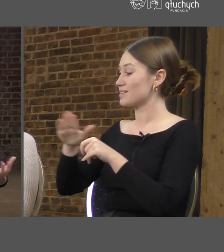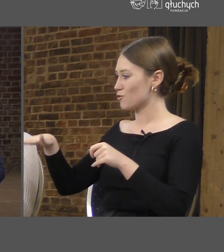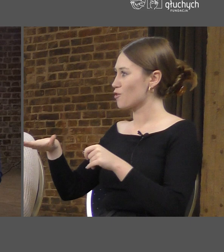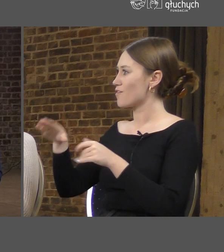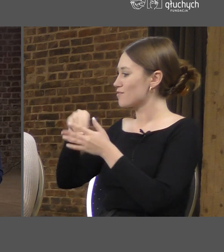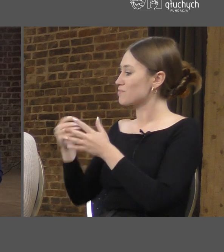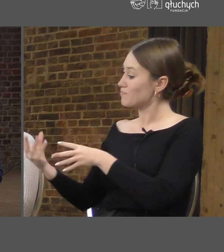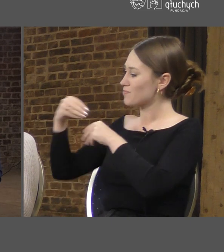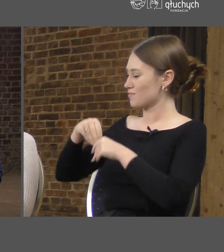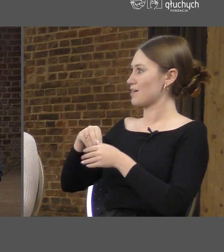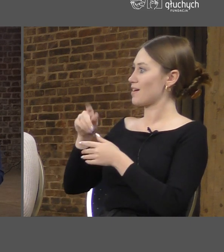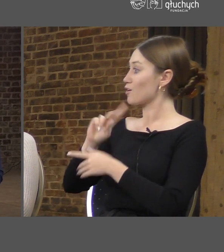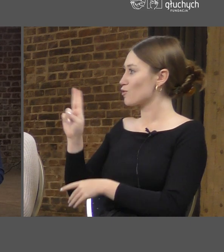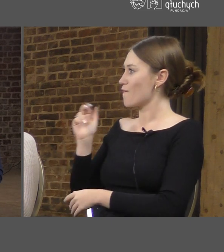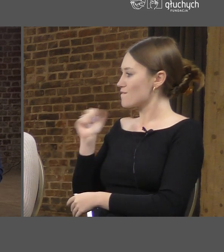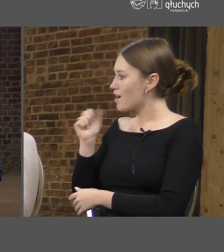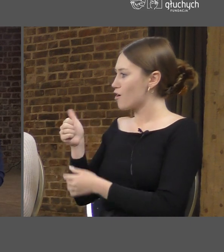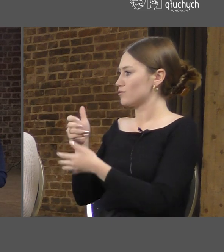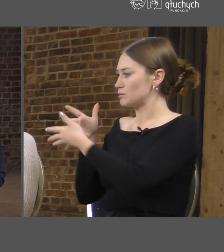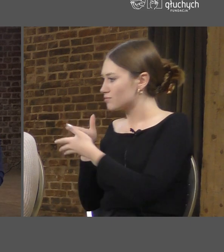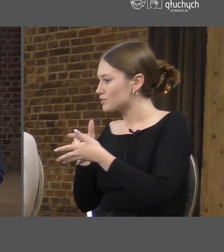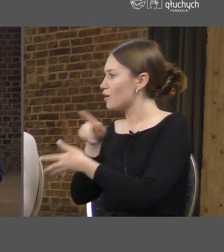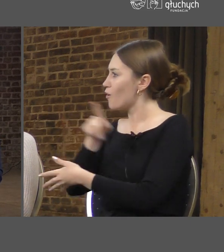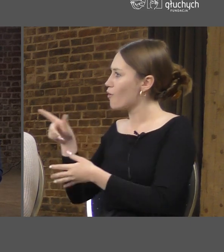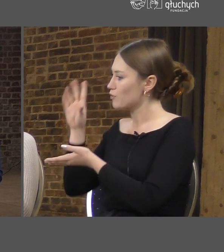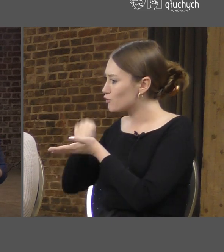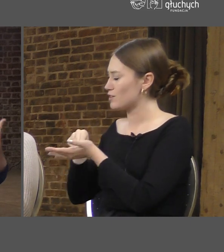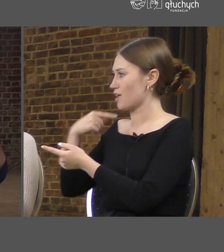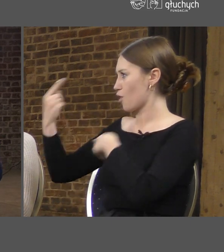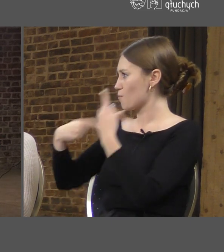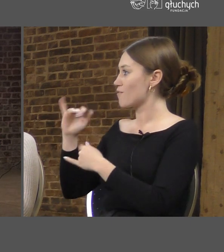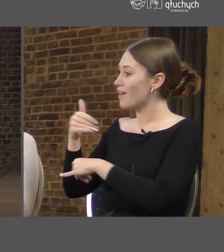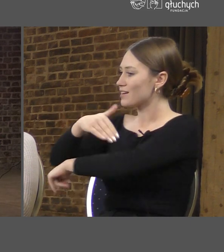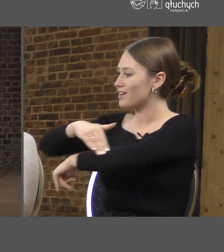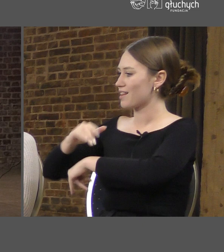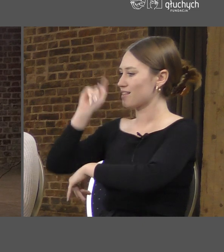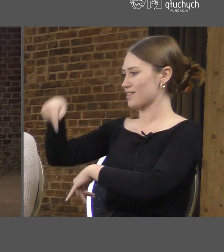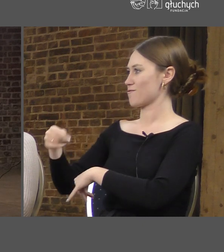which is simply to invite experts, employers. And let them share their experiences. And introduce this trend and standards,